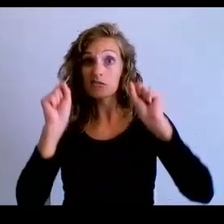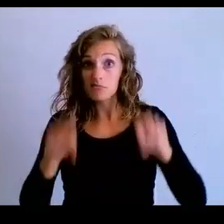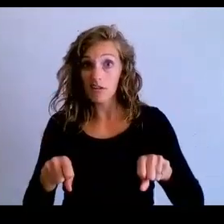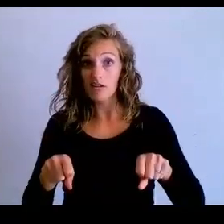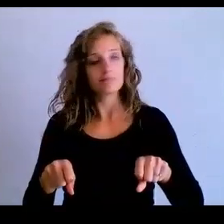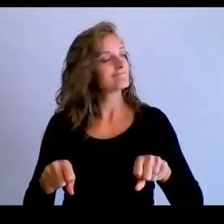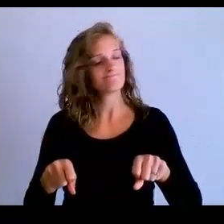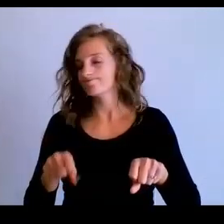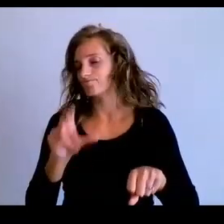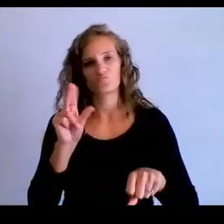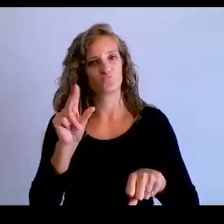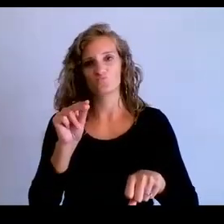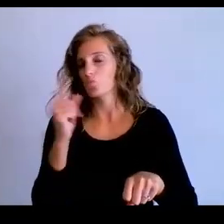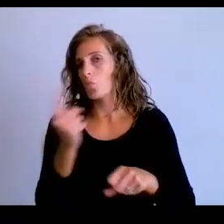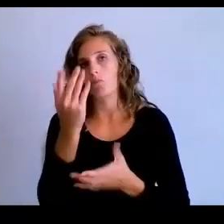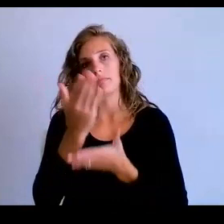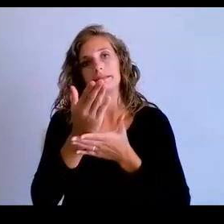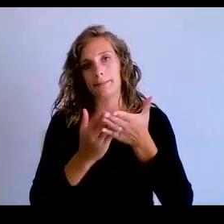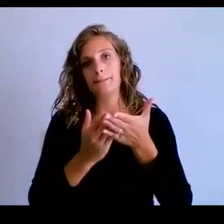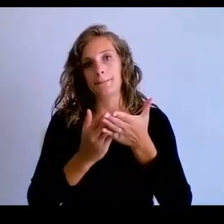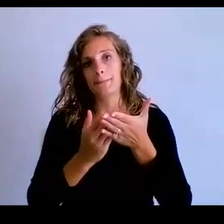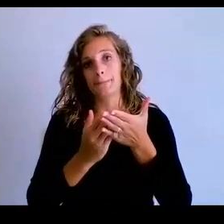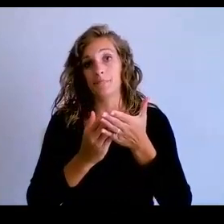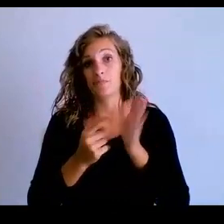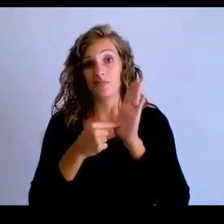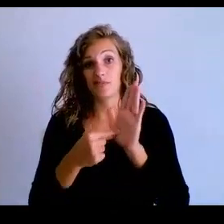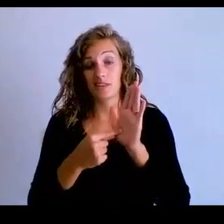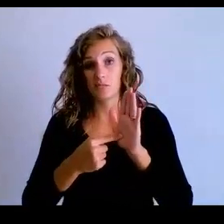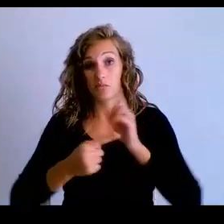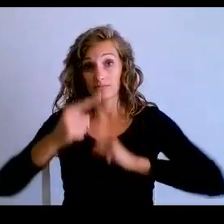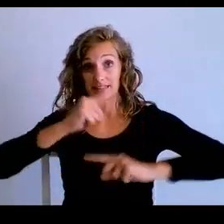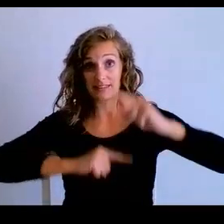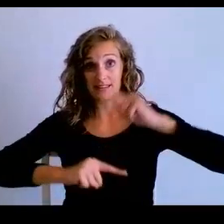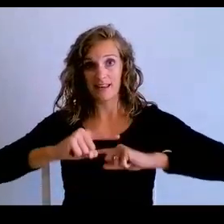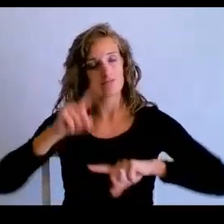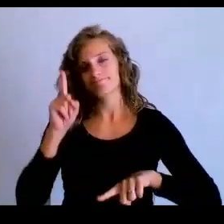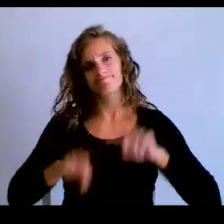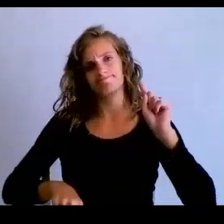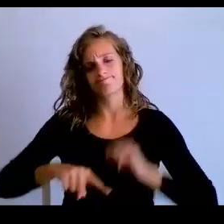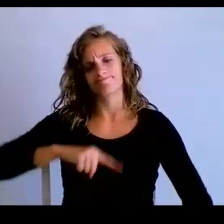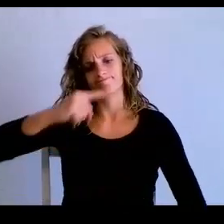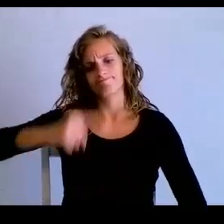or both hands however you cannot do this with every single sign for example the sign itself